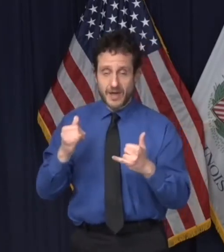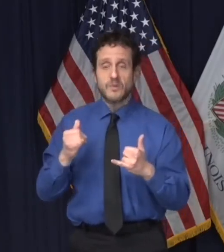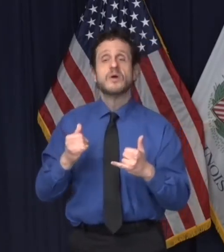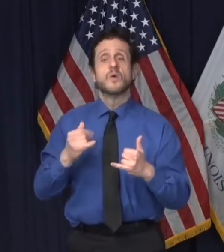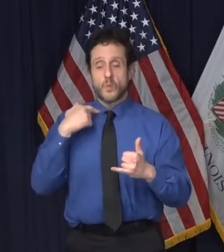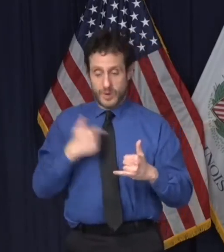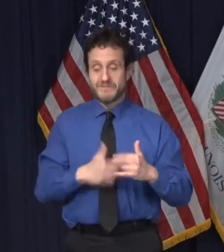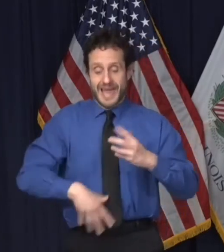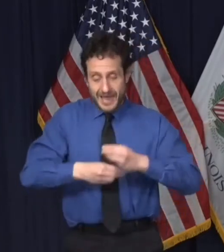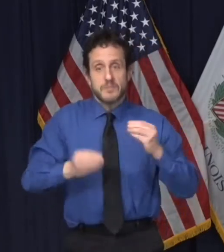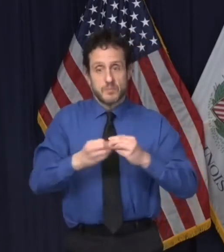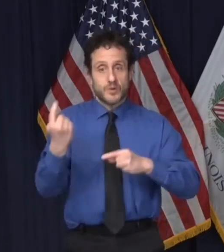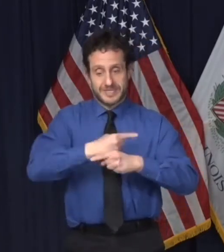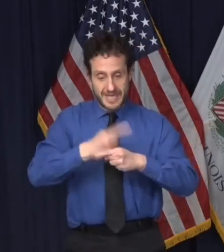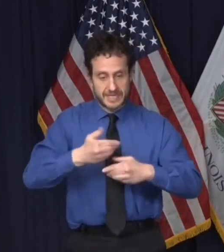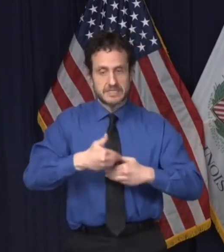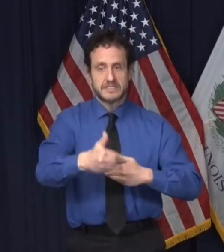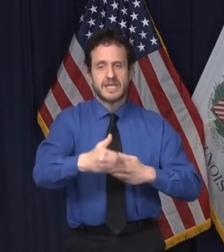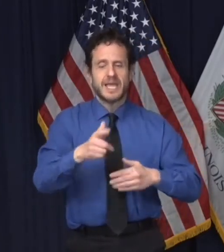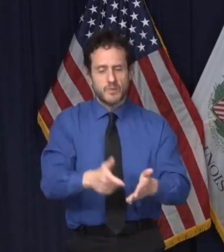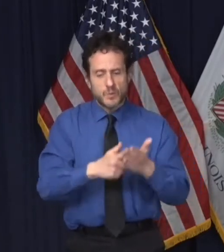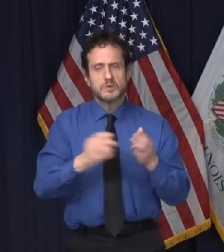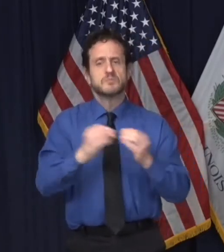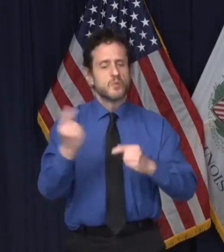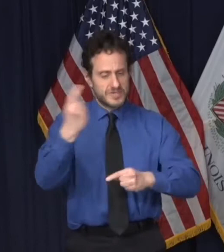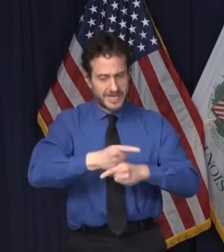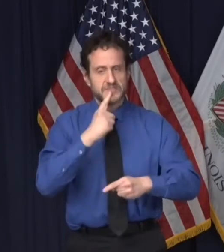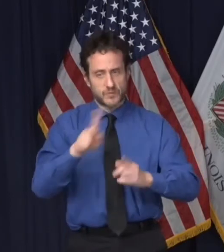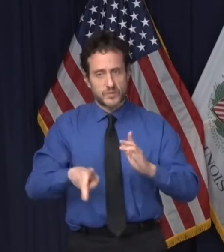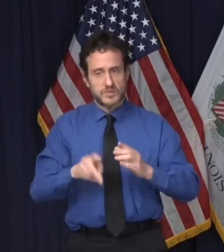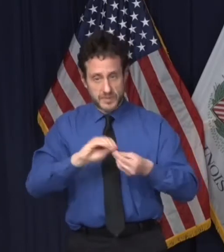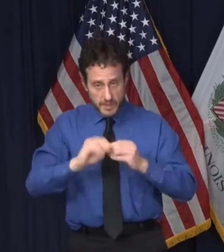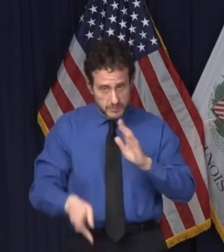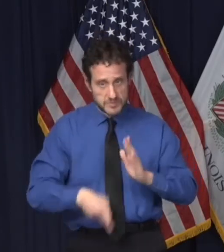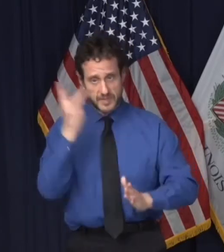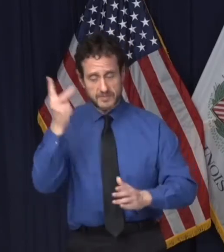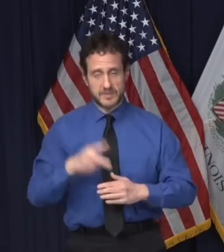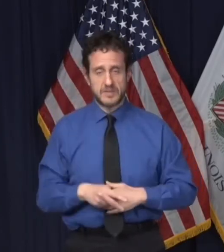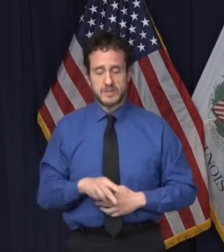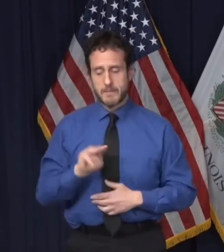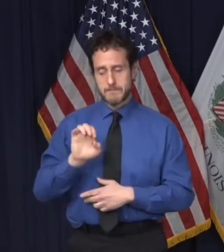SUBSTANTIALLY. THAT IS A VERY GOOD THING.